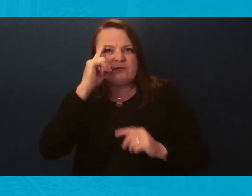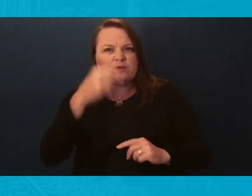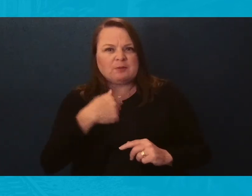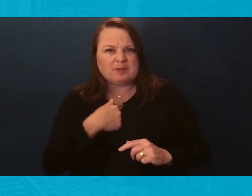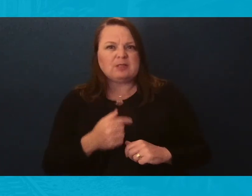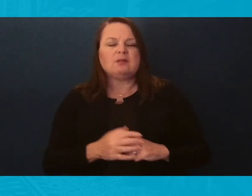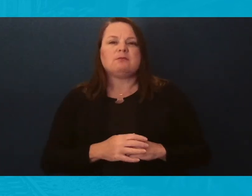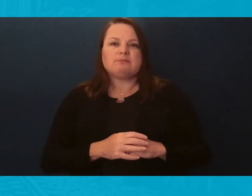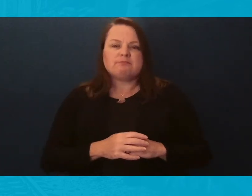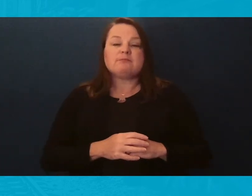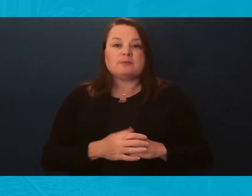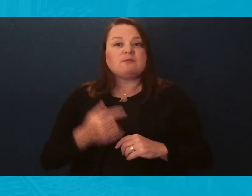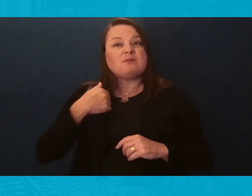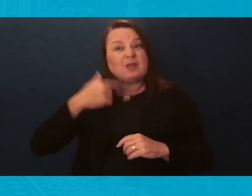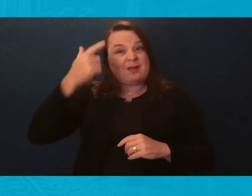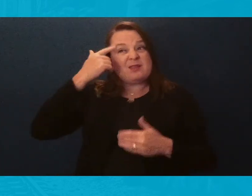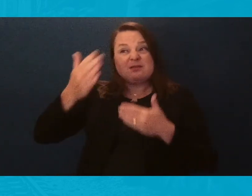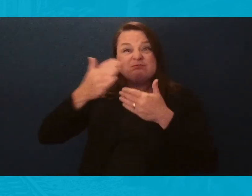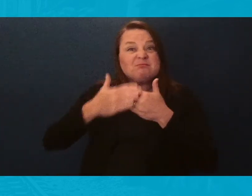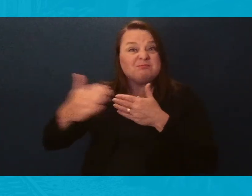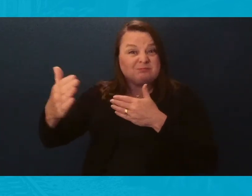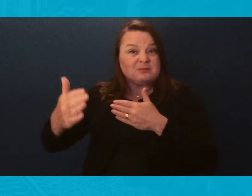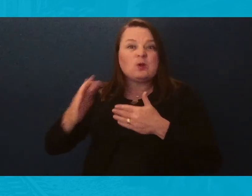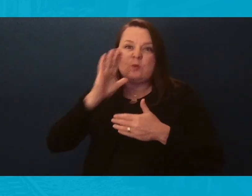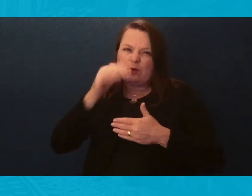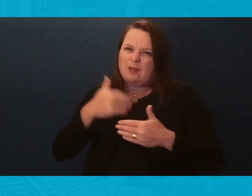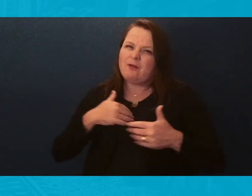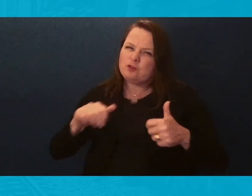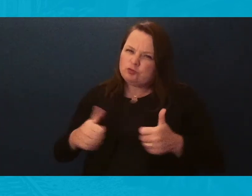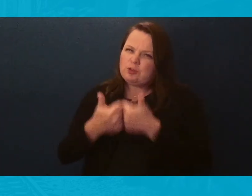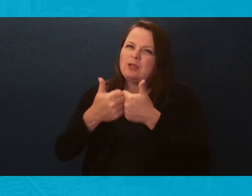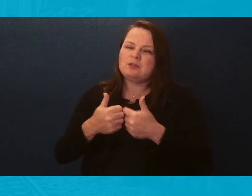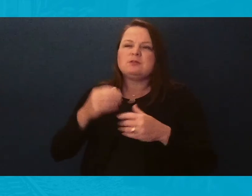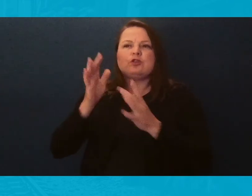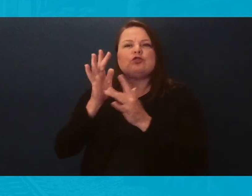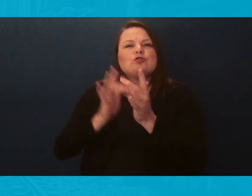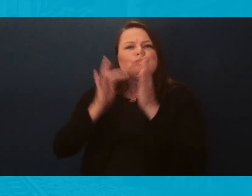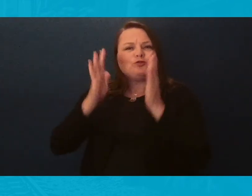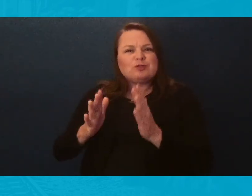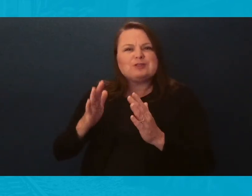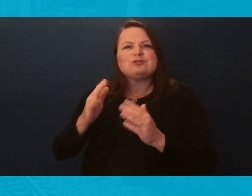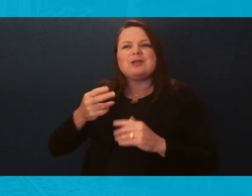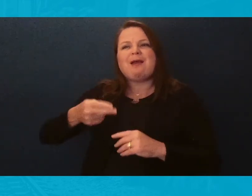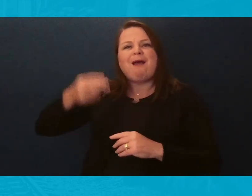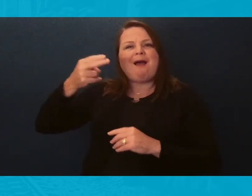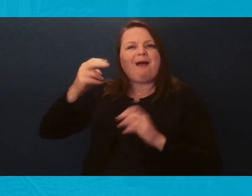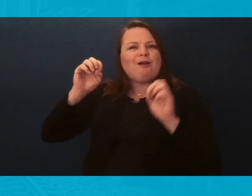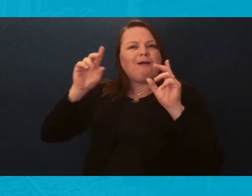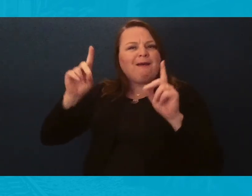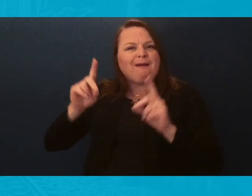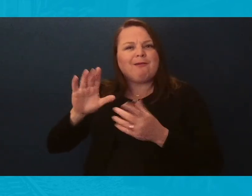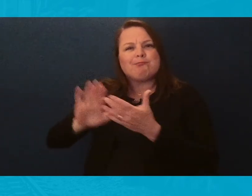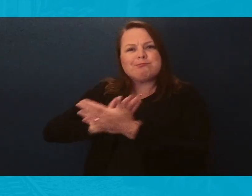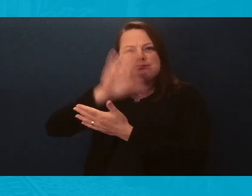for me, for someone to pray for me. And as I think of the challenges ahead of us, yeah, there are challenges in Christian higher ed.